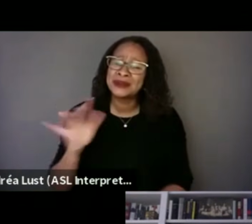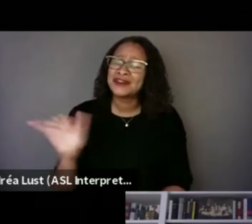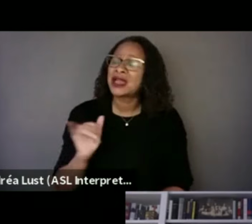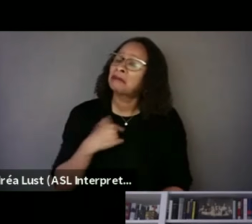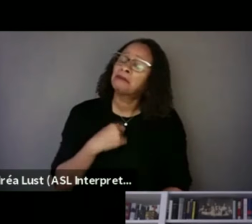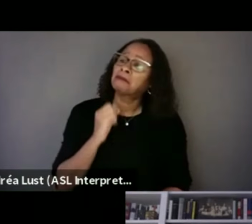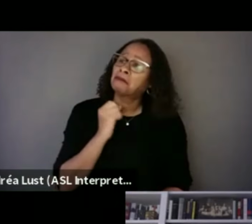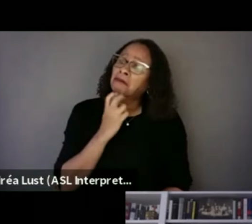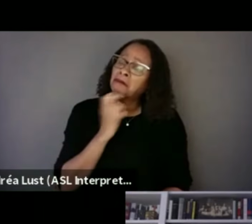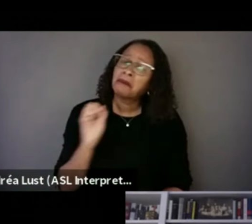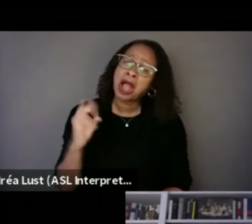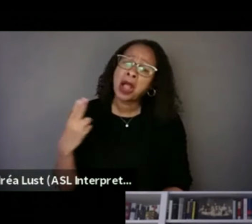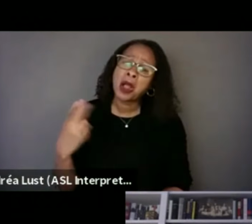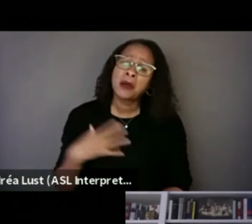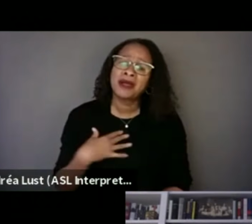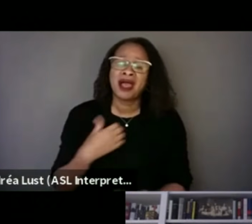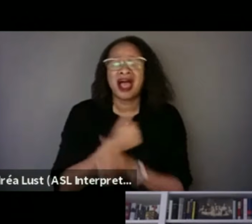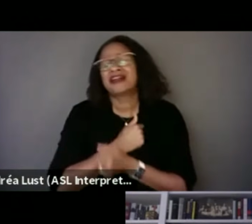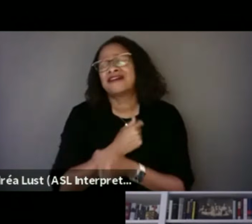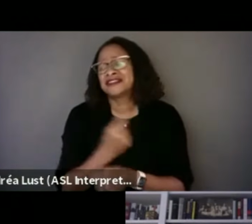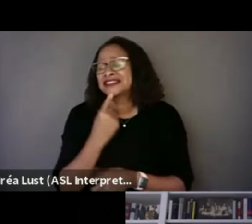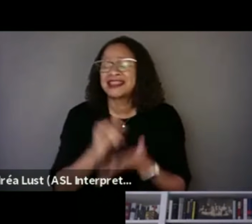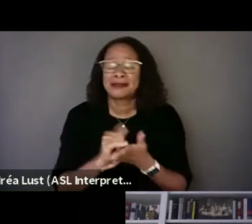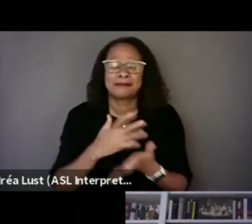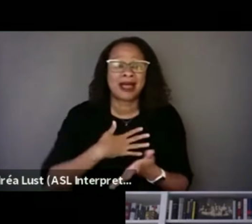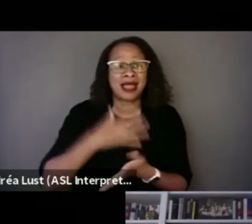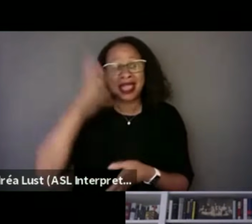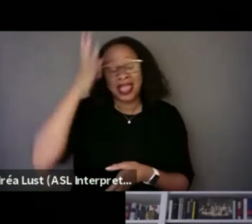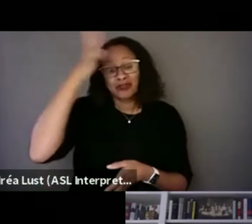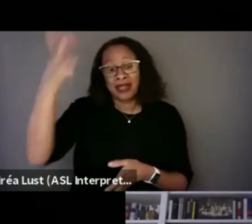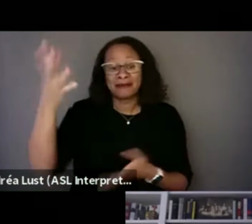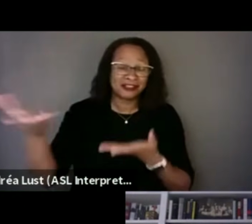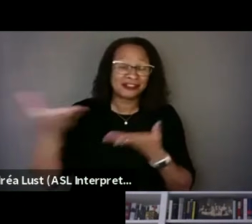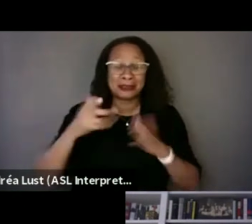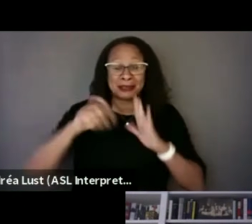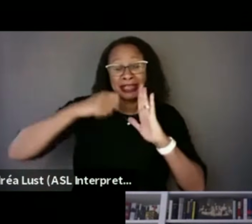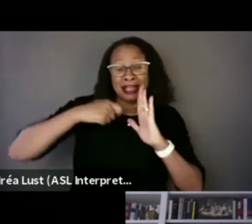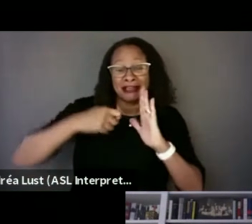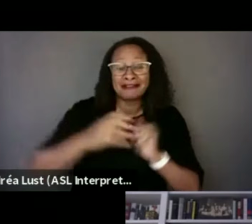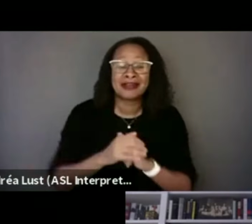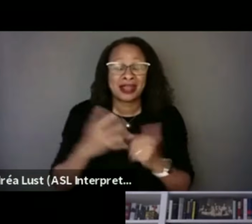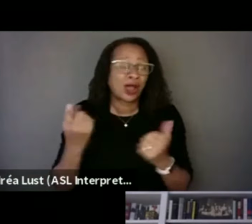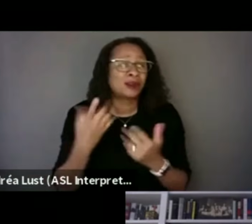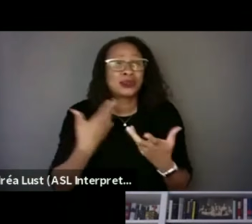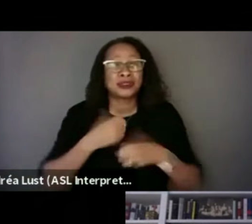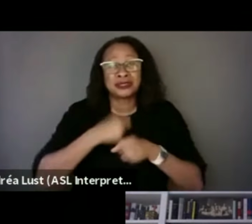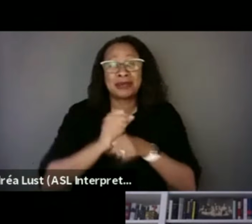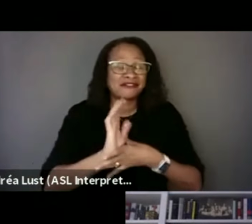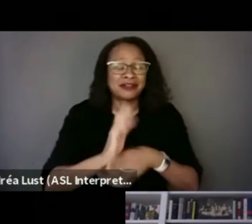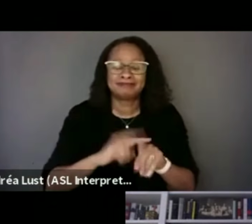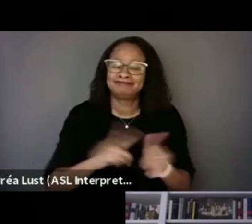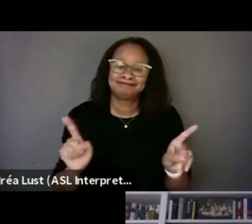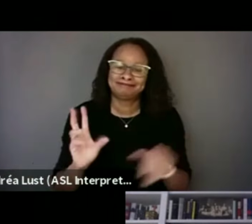I mean I'd love to say like, my grandfather gave me a camera and I always wanted to make documentaries, but like, other than a film about the telephone company